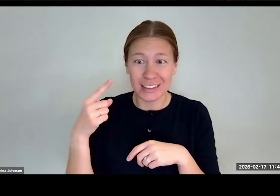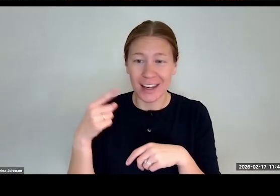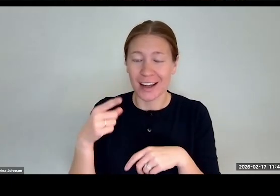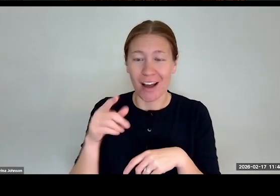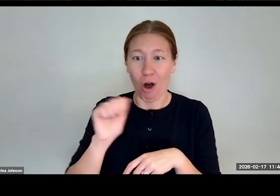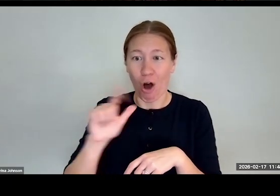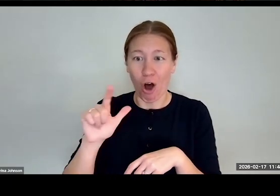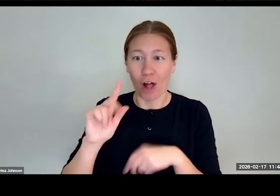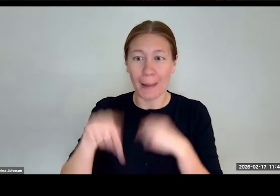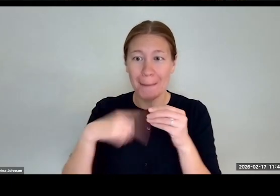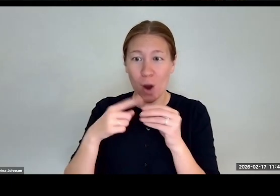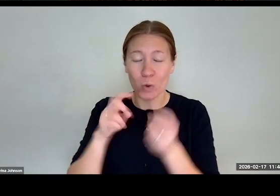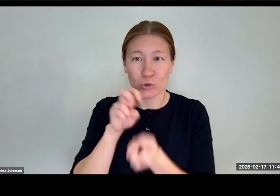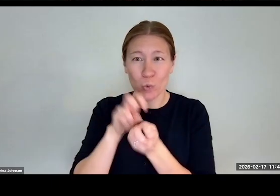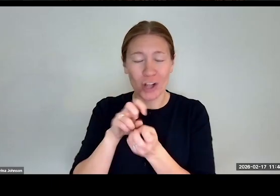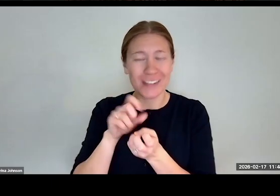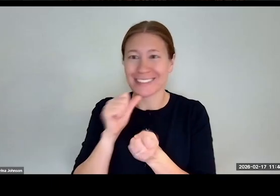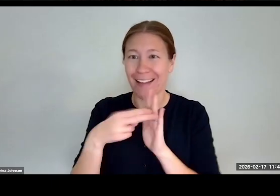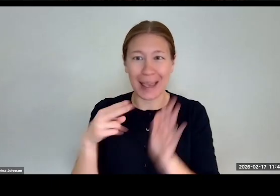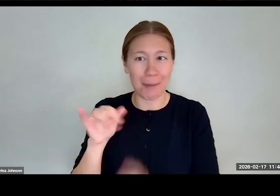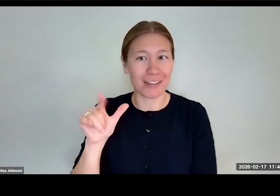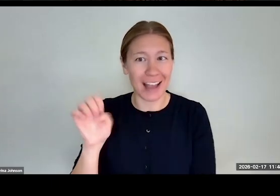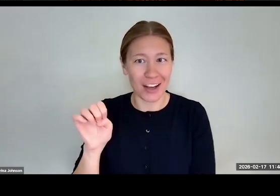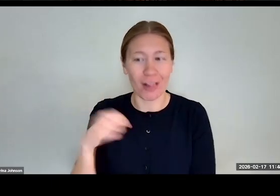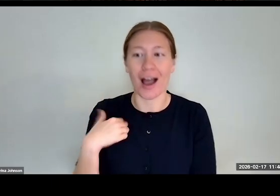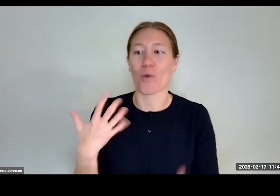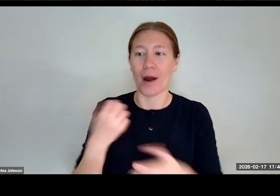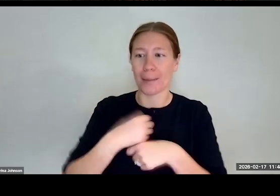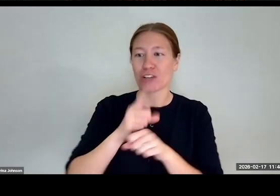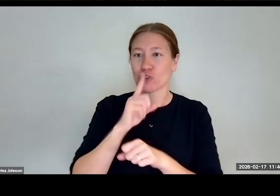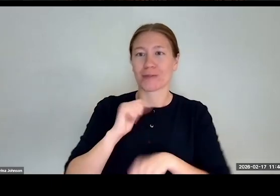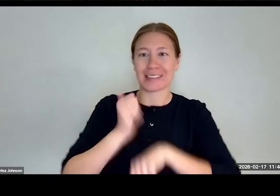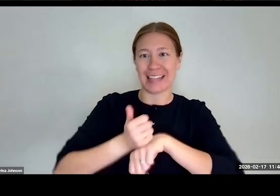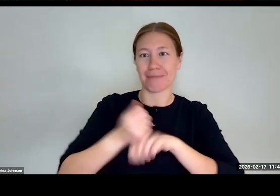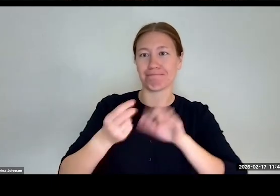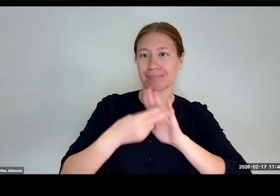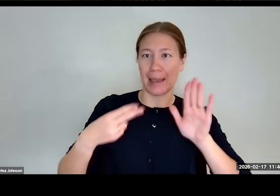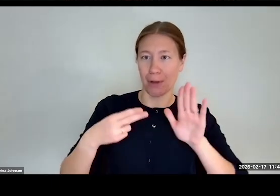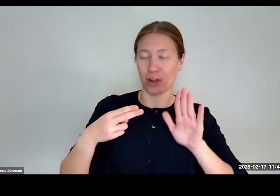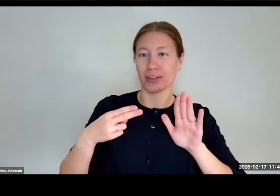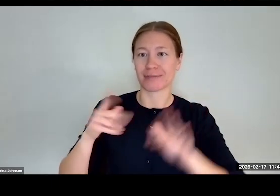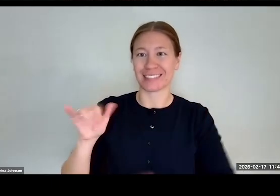And so I do wanna make sure that I set this as the slide title. So with that all about squirrel selected, I'm going